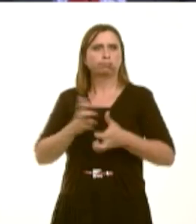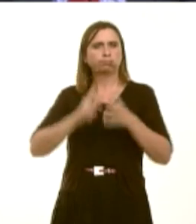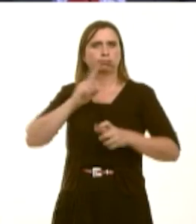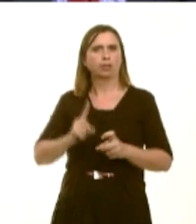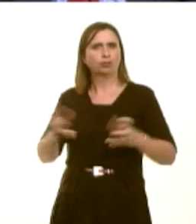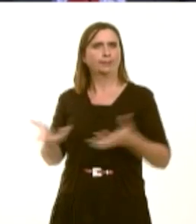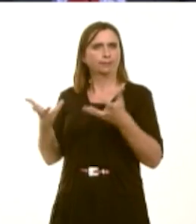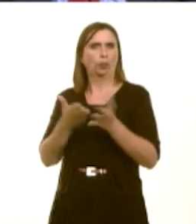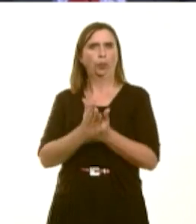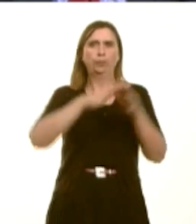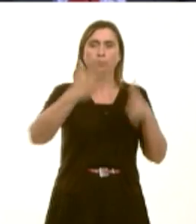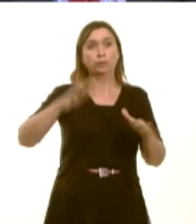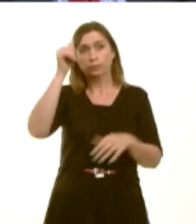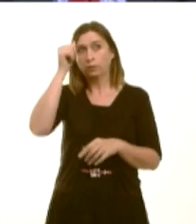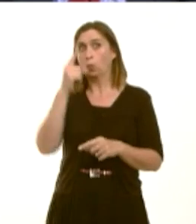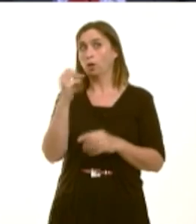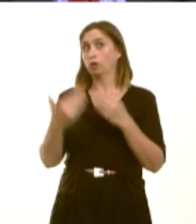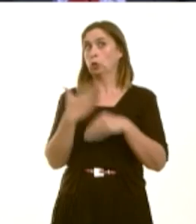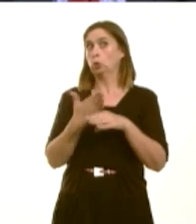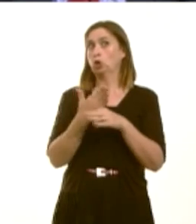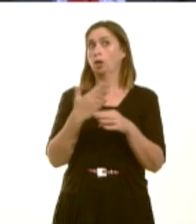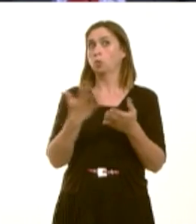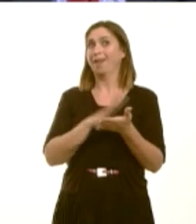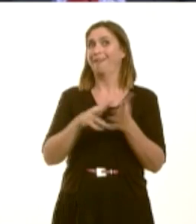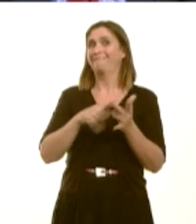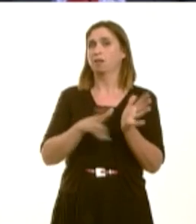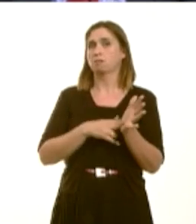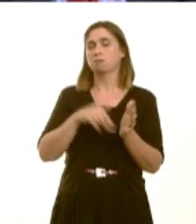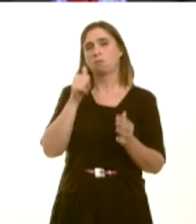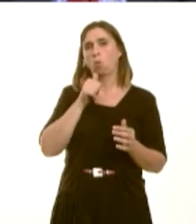week of the creation of 100 new jobs on the Haven Waterway enterprise zone by Main Port